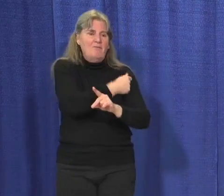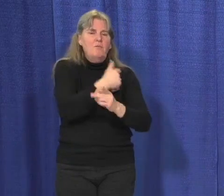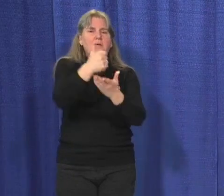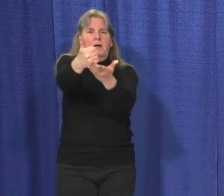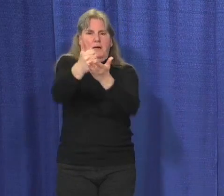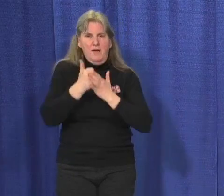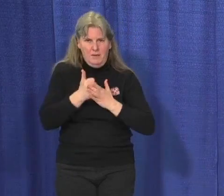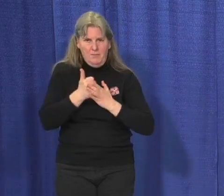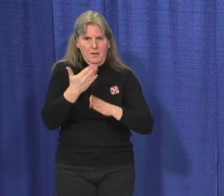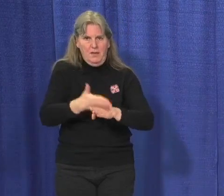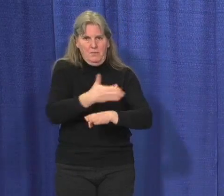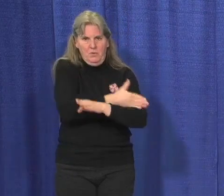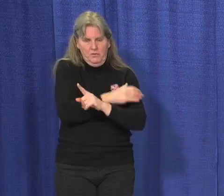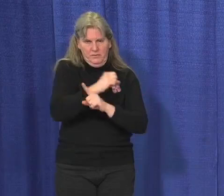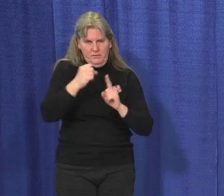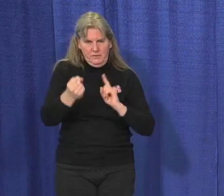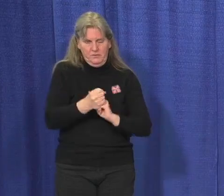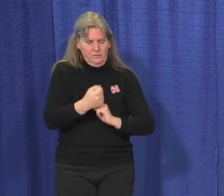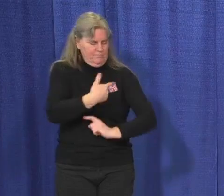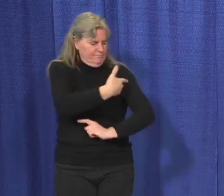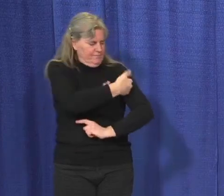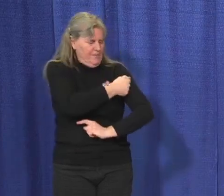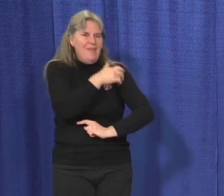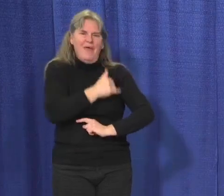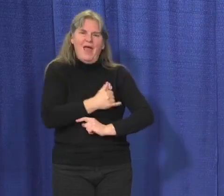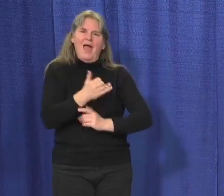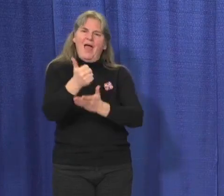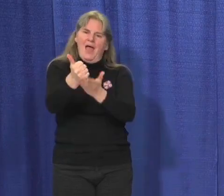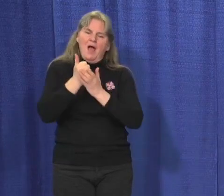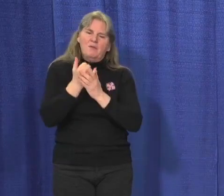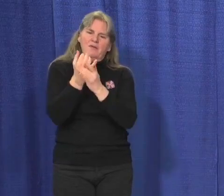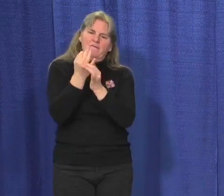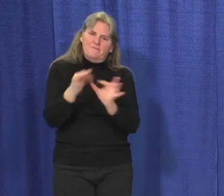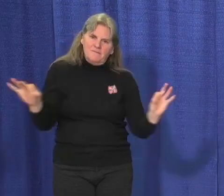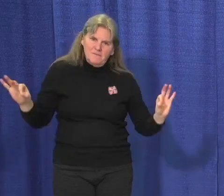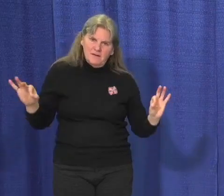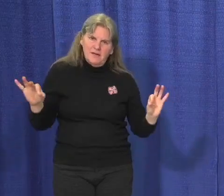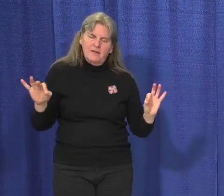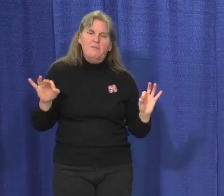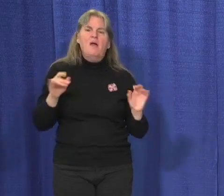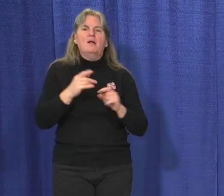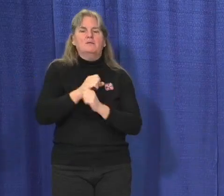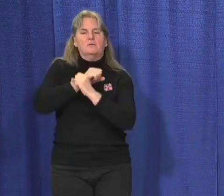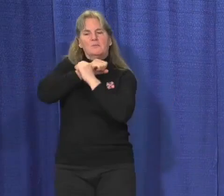a difference. Vaccine uptake is our key to freedom and key to protecting